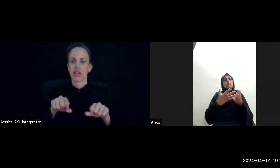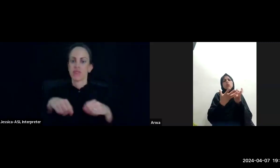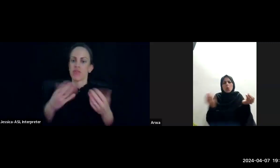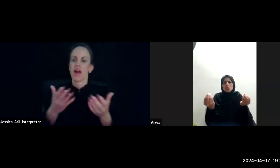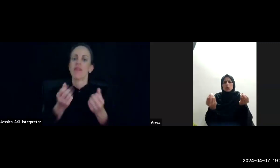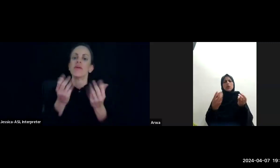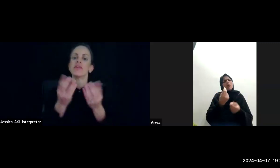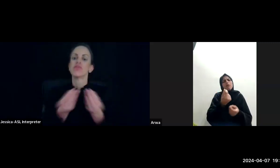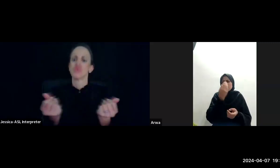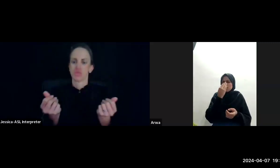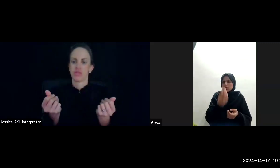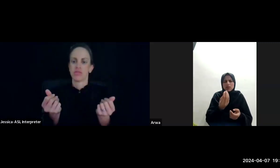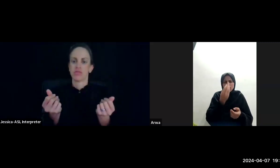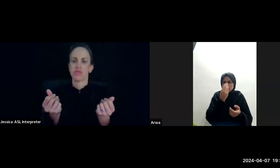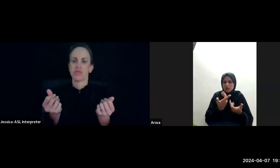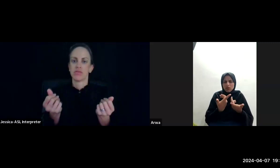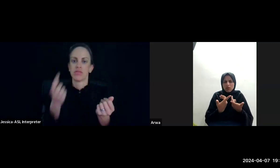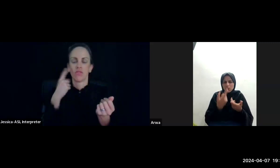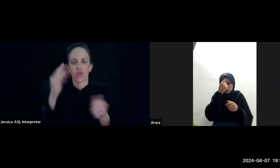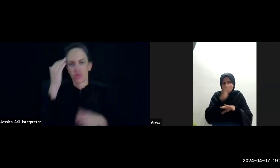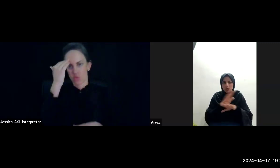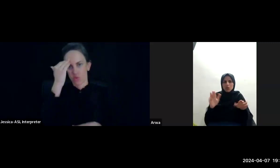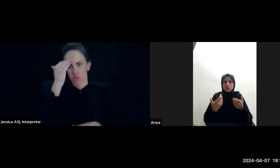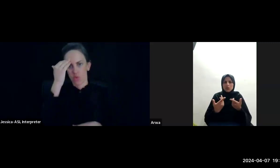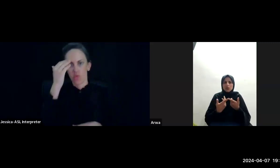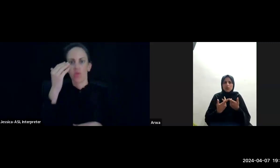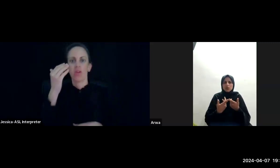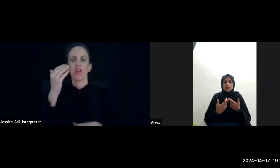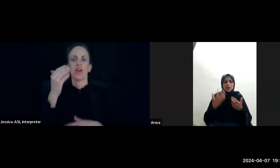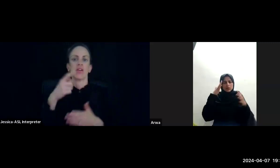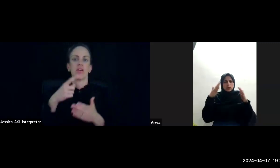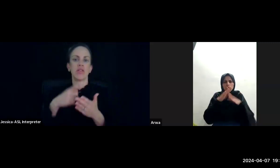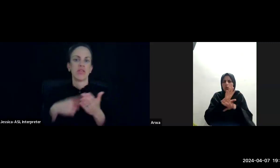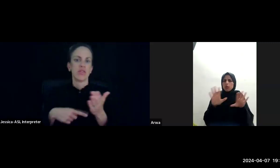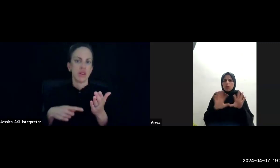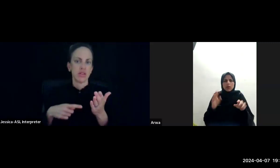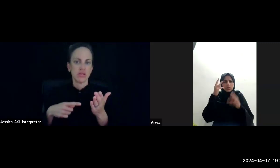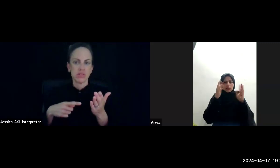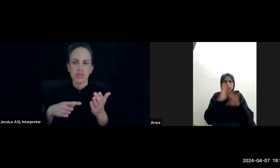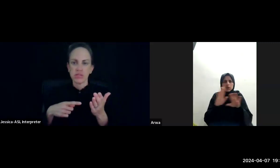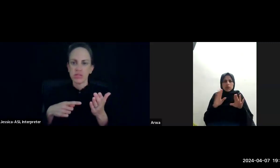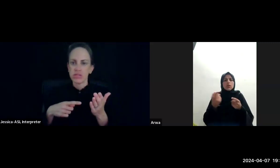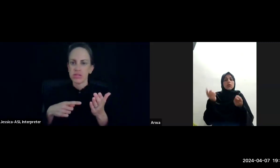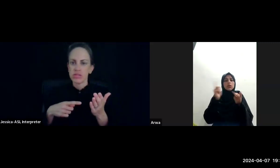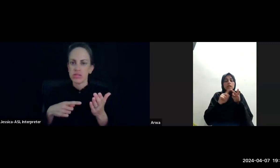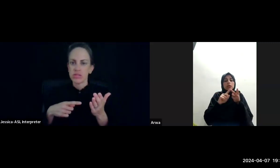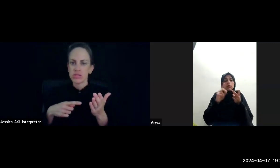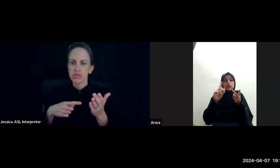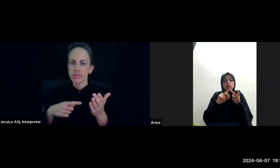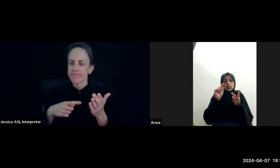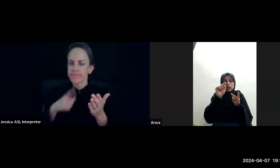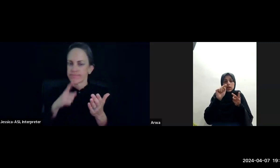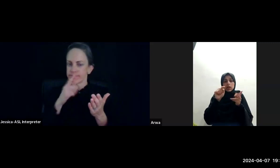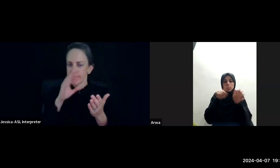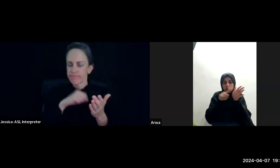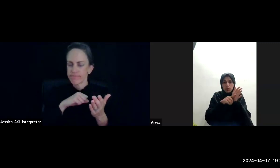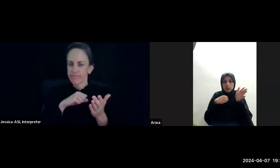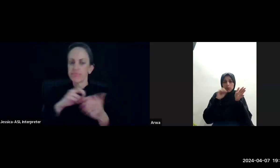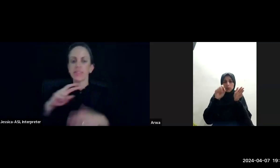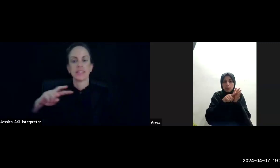in trying to know what syndrome it is, the first option. The second option has marriage